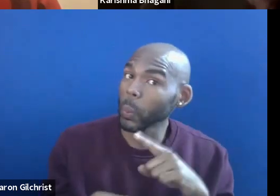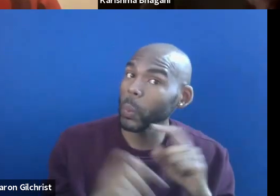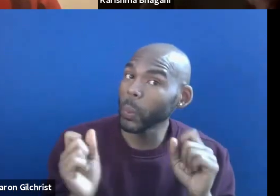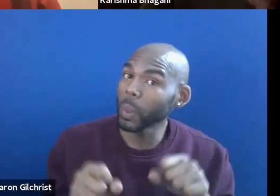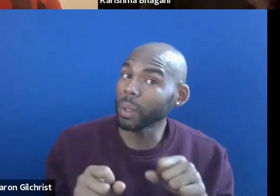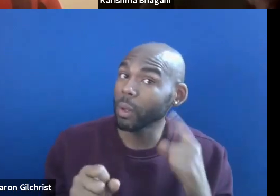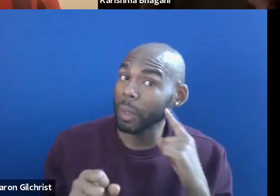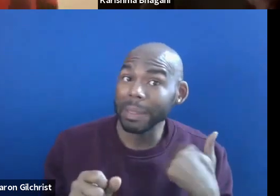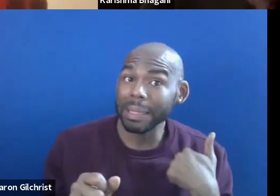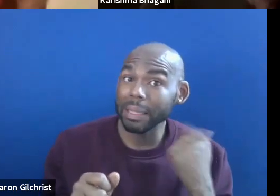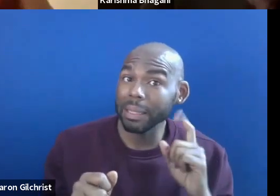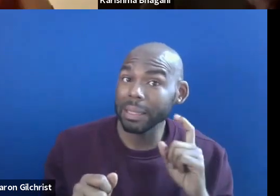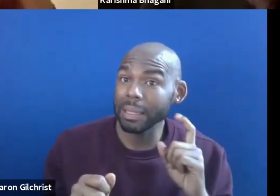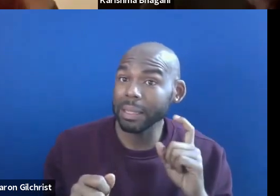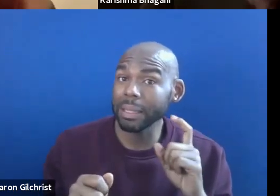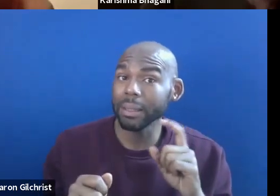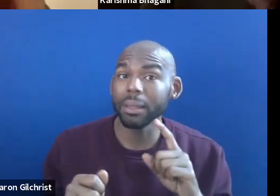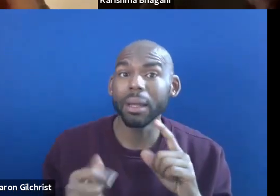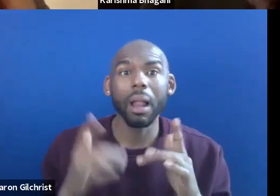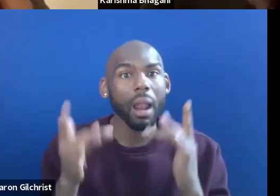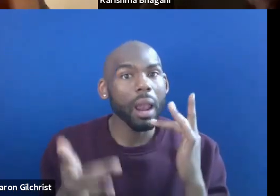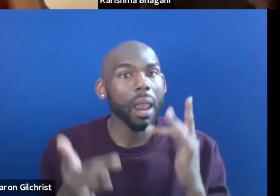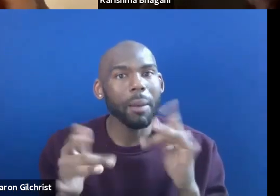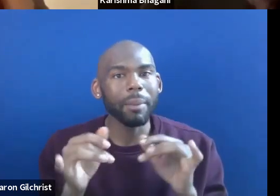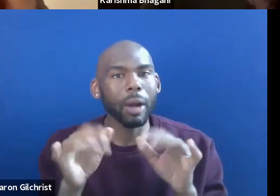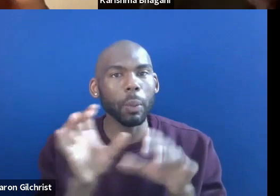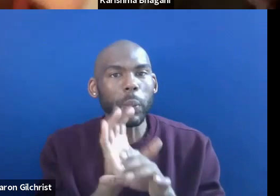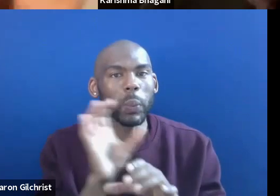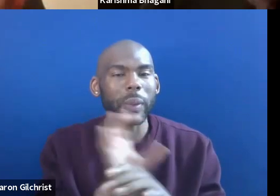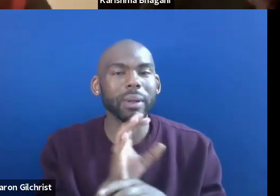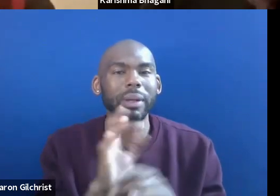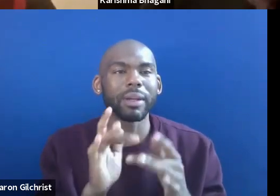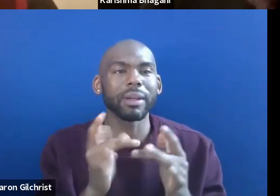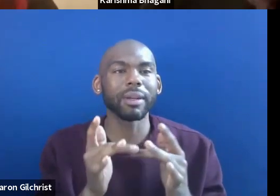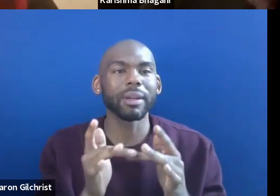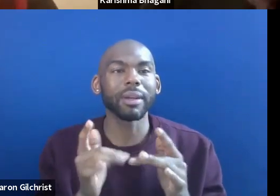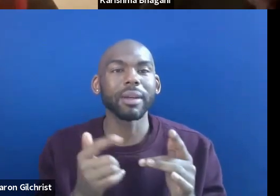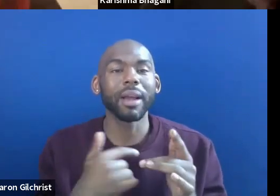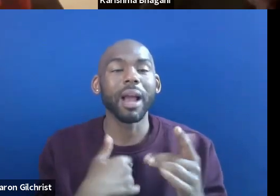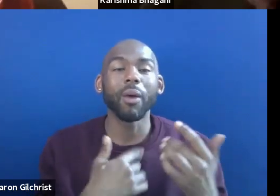Can you hear me? Oh, I lost you there but. I was thanking you. I saw that you were giving